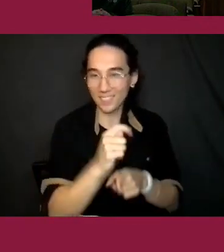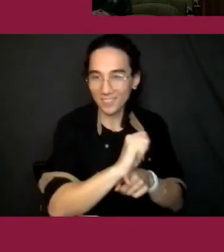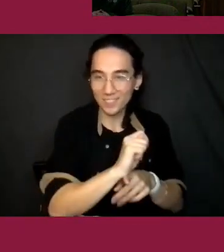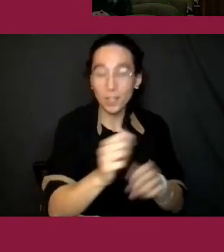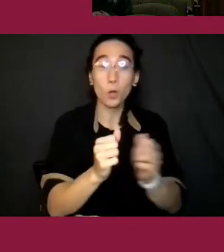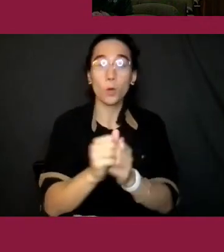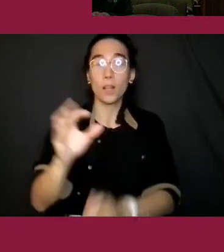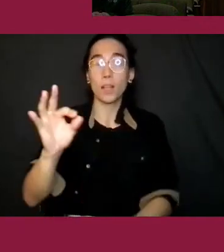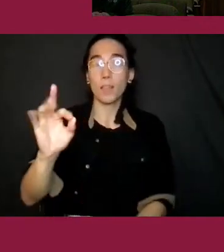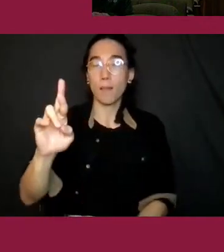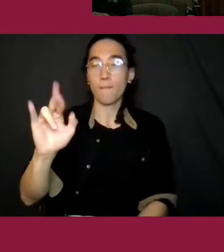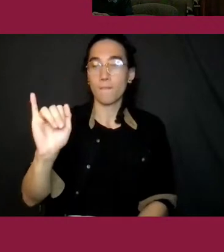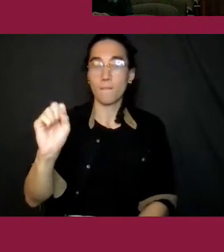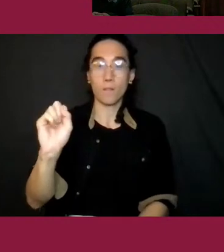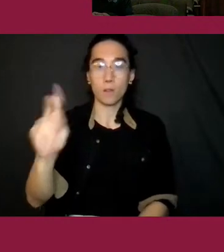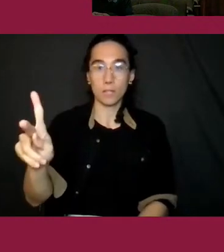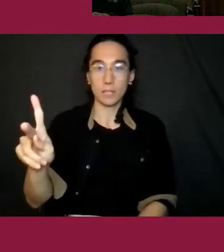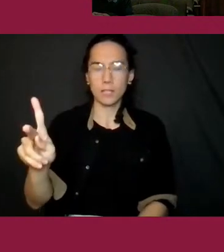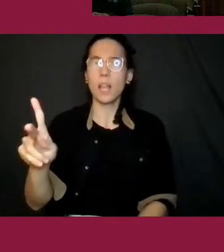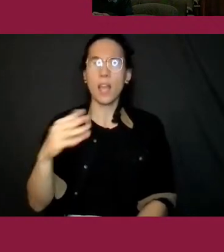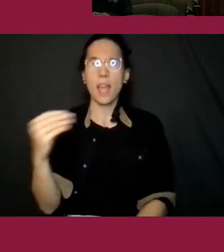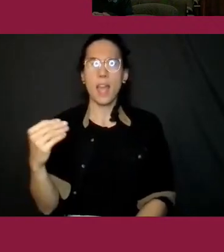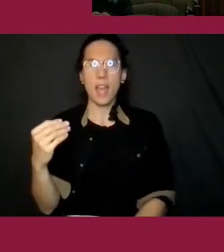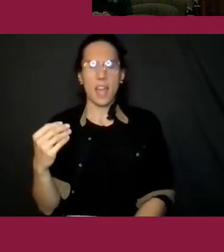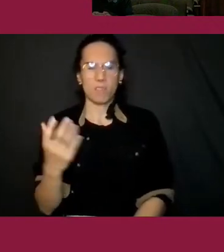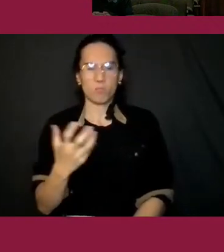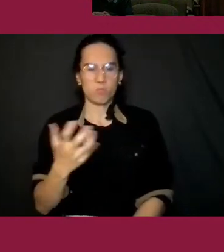And it's very, I find it very insightful and very concerning.